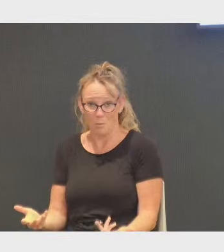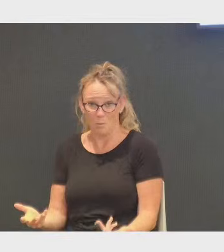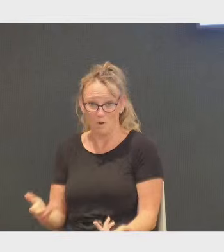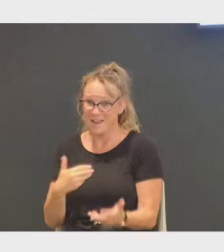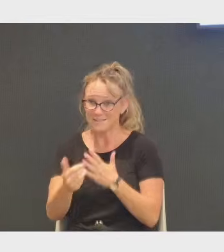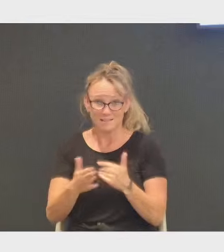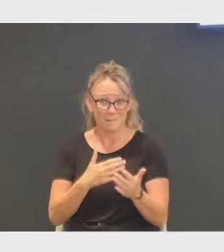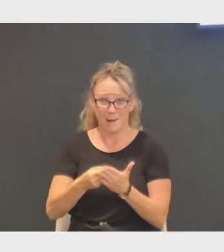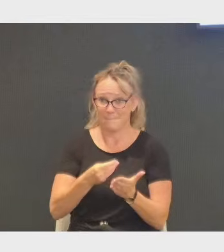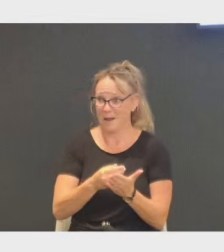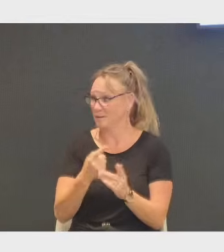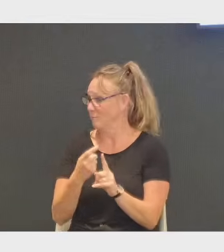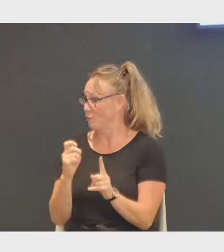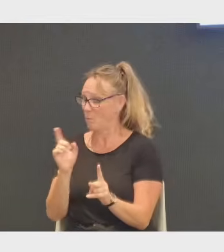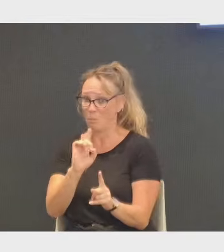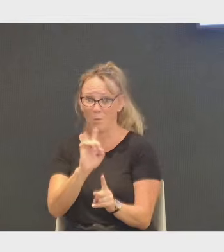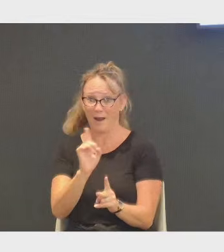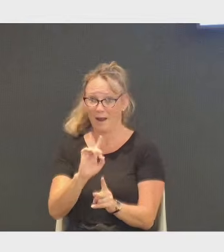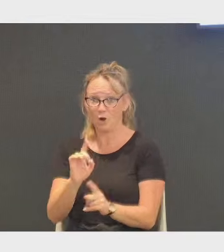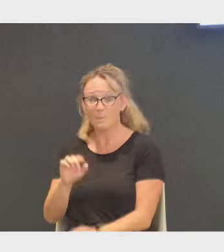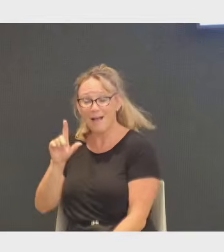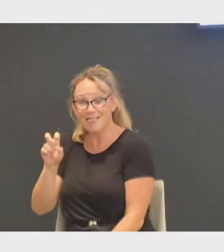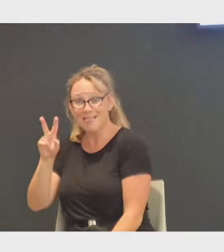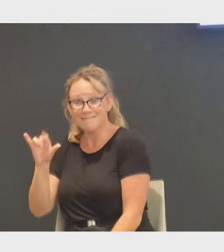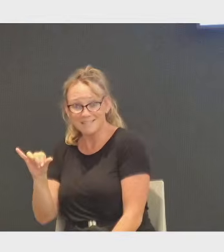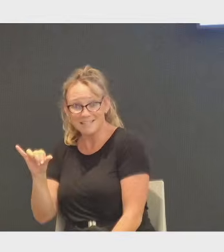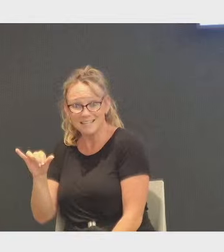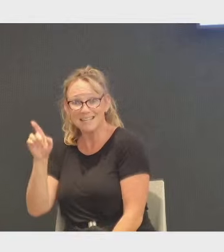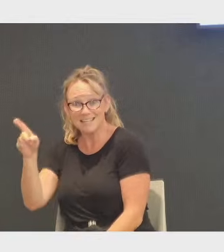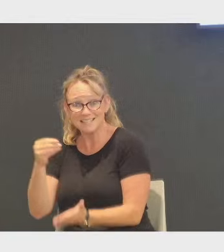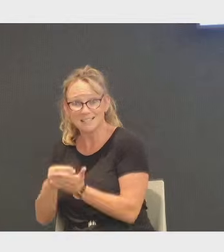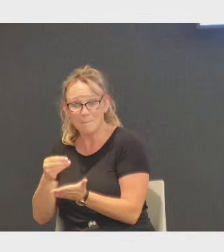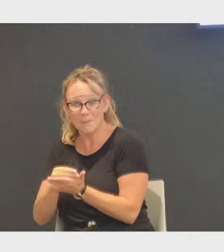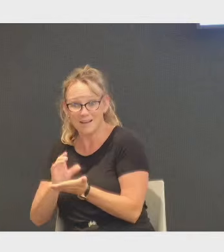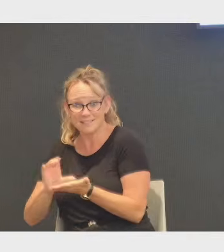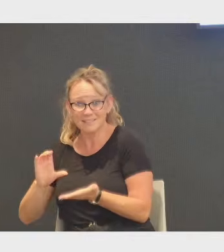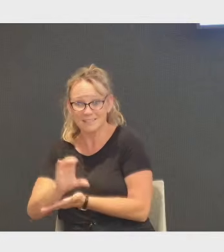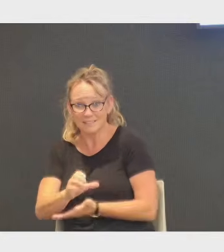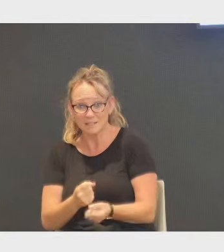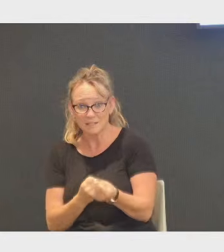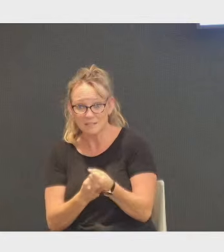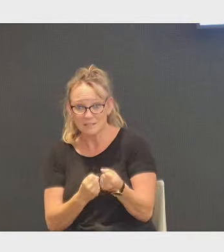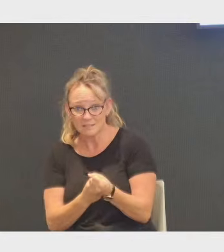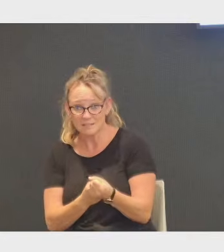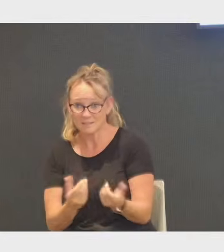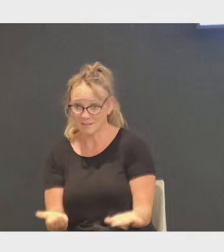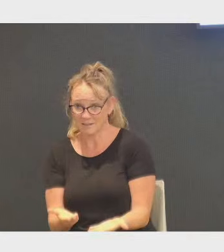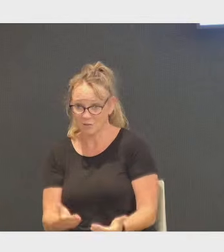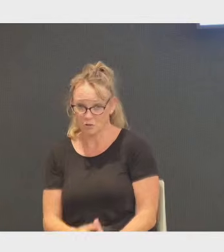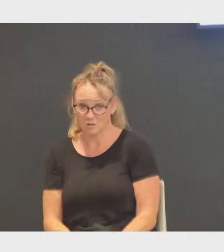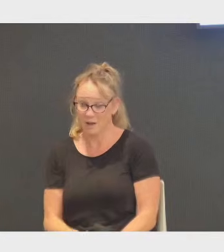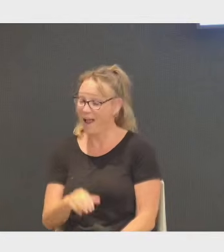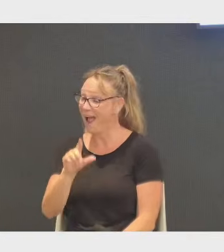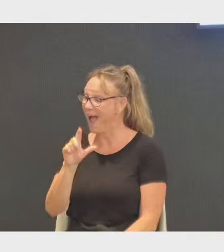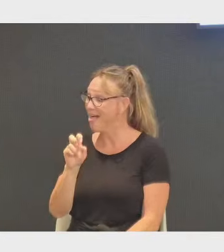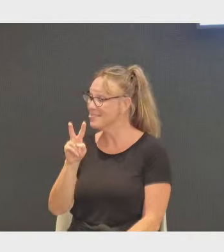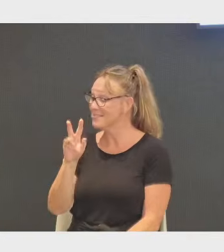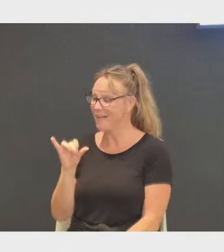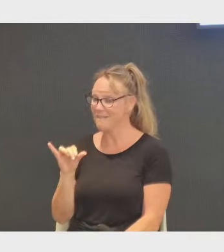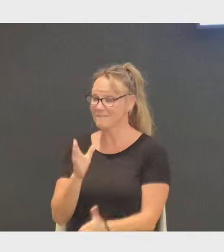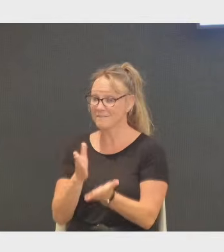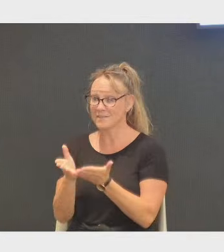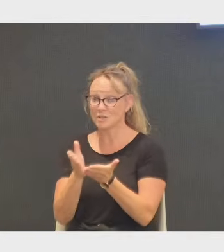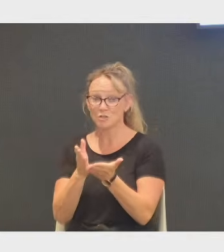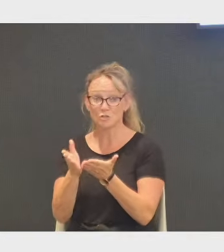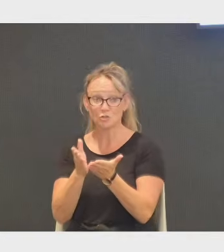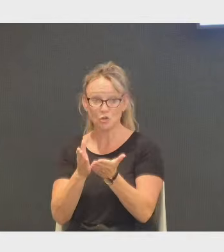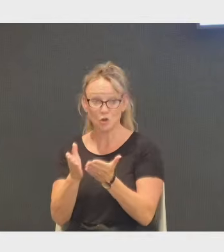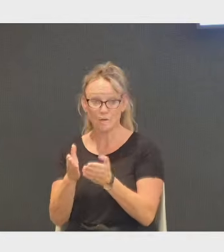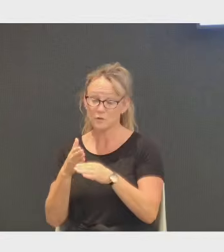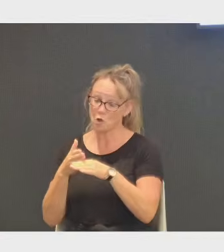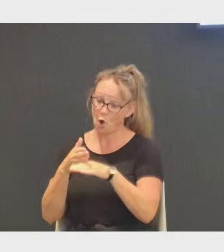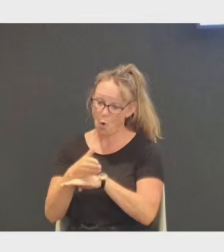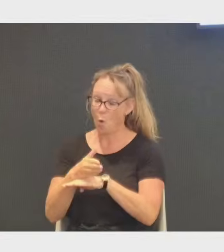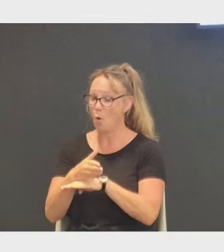for children services for counties in Ohio. the levy has serves just over 2,000 kids that are in